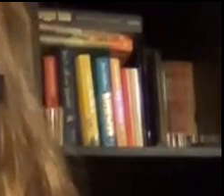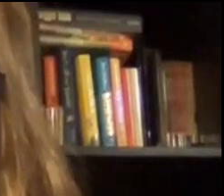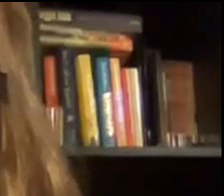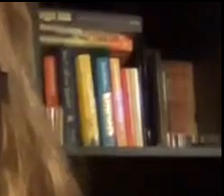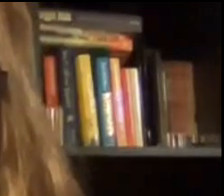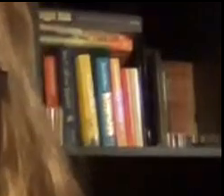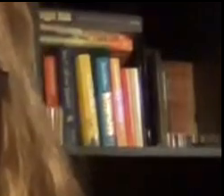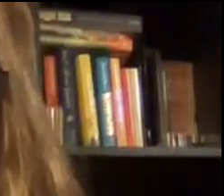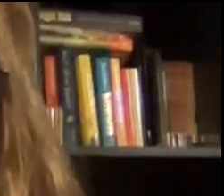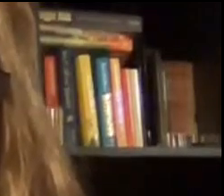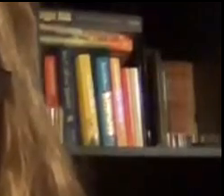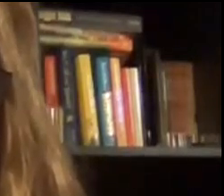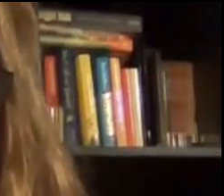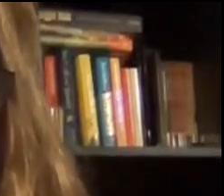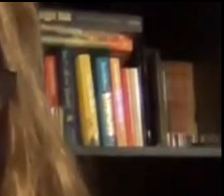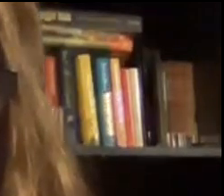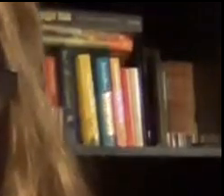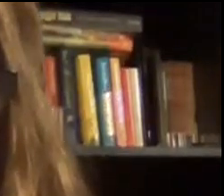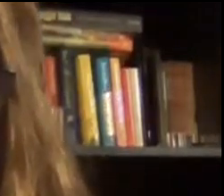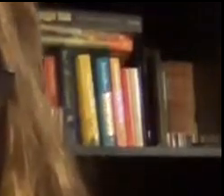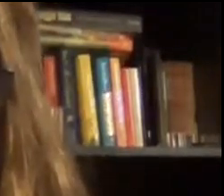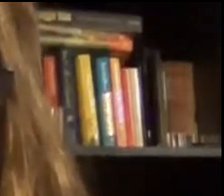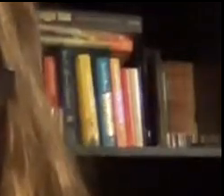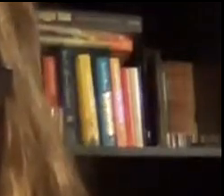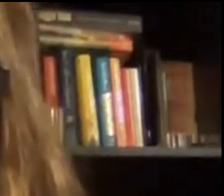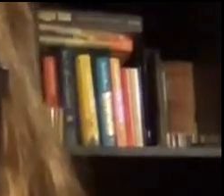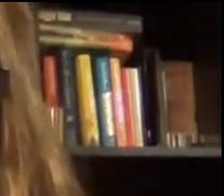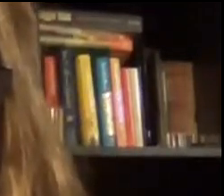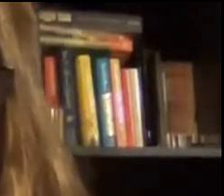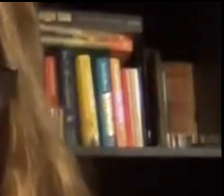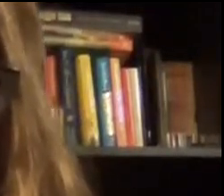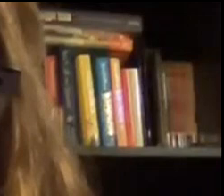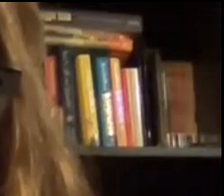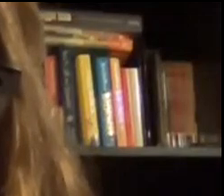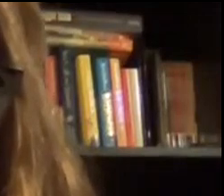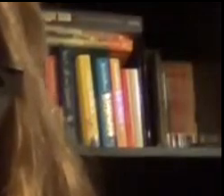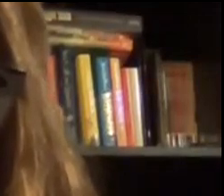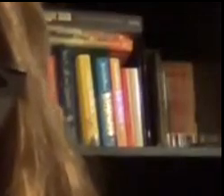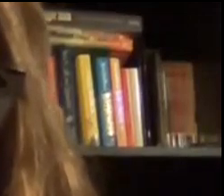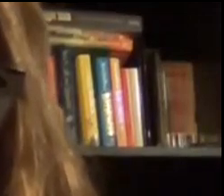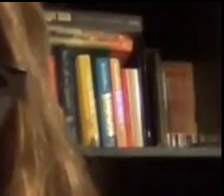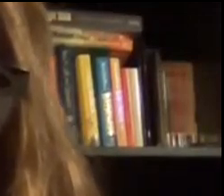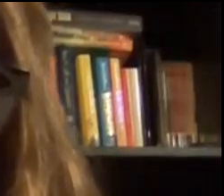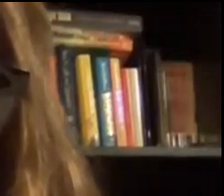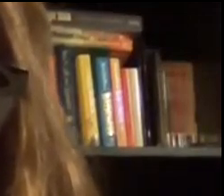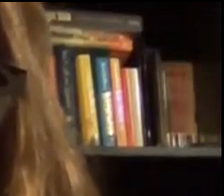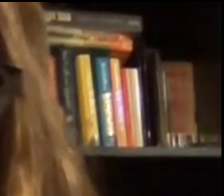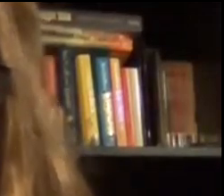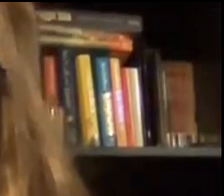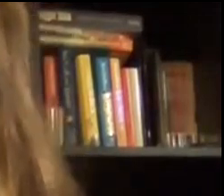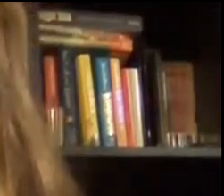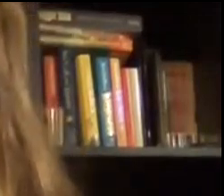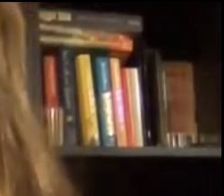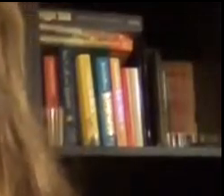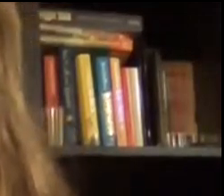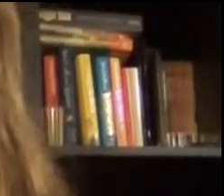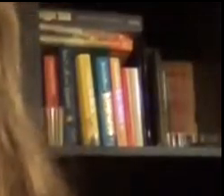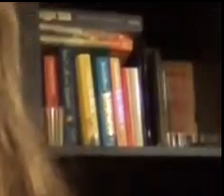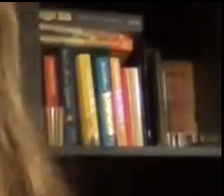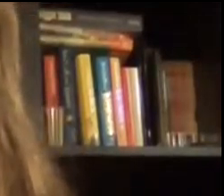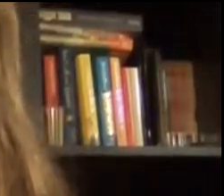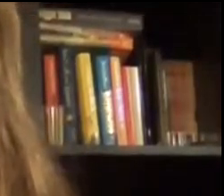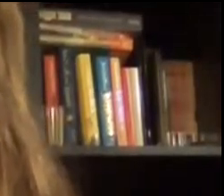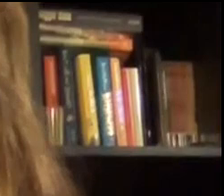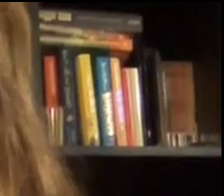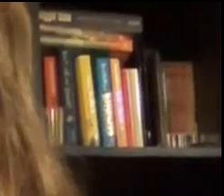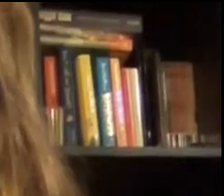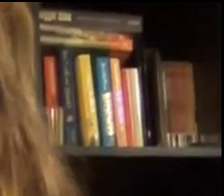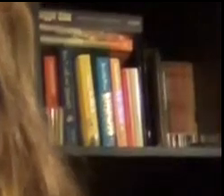are actually delivered by civil society, financed by or co financed by government. This is the model that is prevalent for very good reason